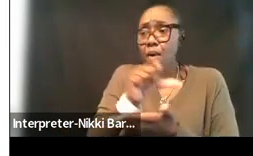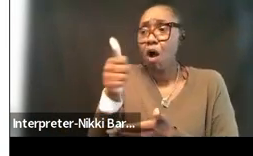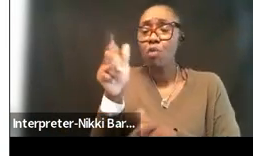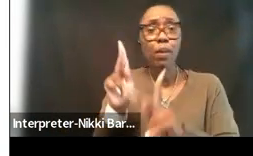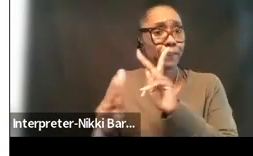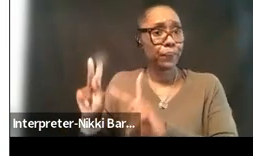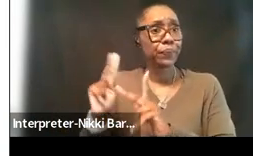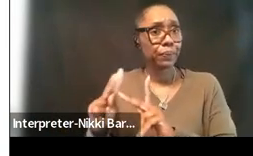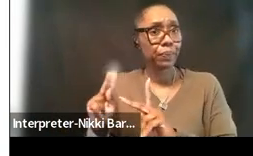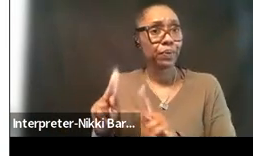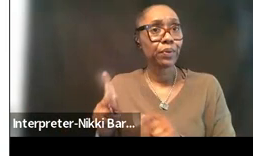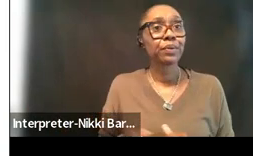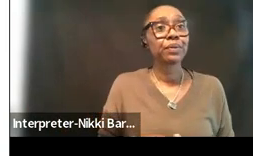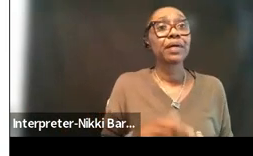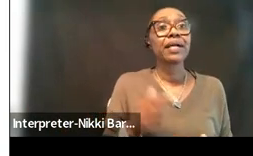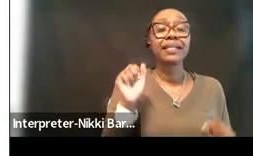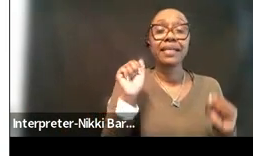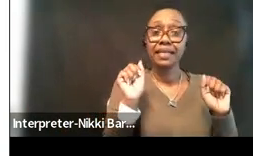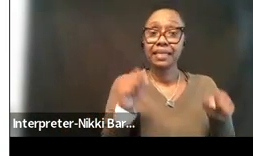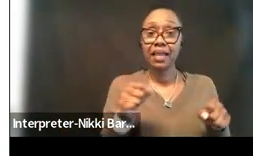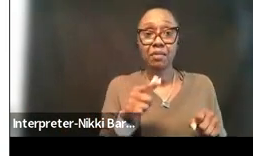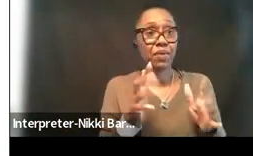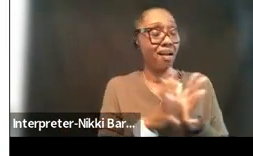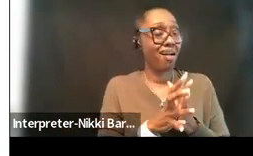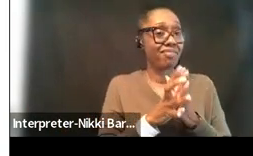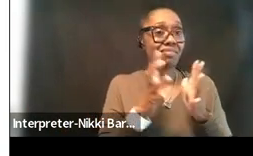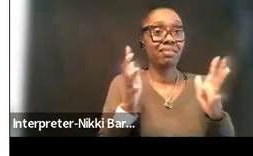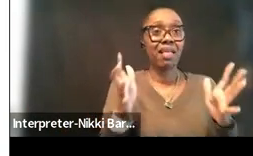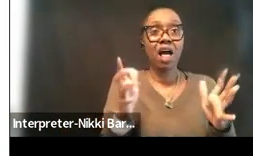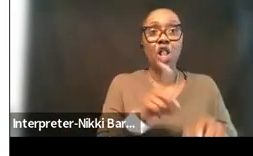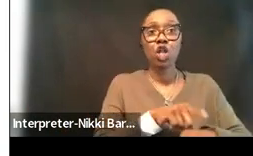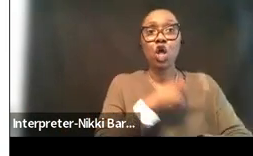There can be lots of long term effects of unprocessed trauma. I always say it like this.